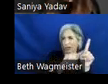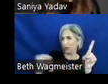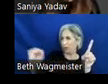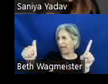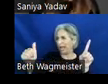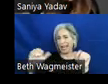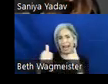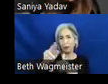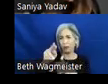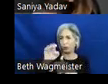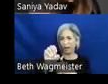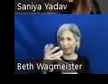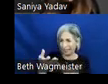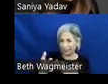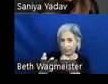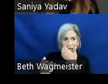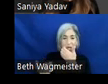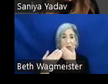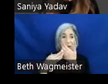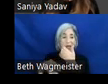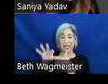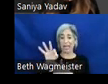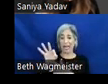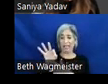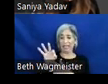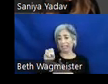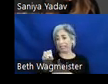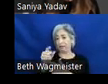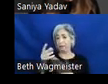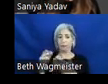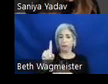how do you rate this? Someone may give you 90 to 100, some may be 5 stars,